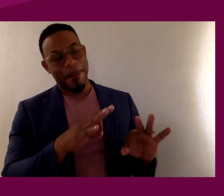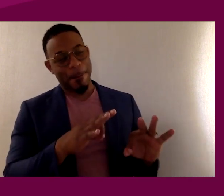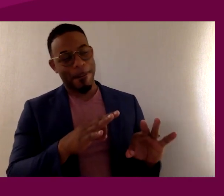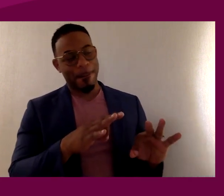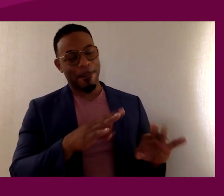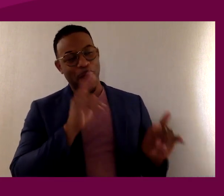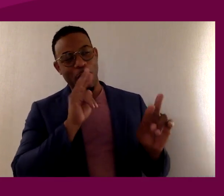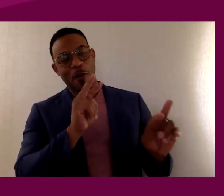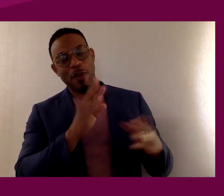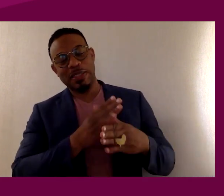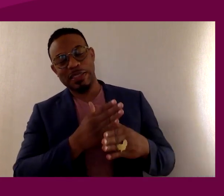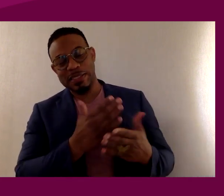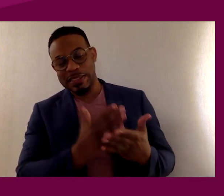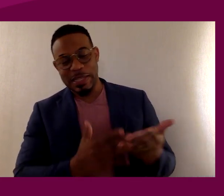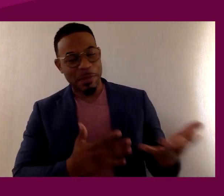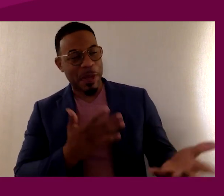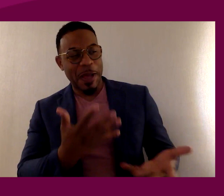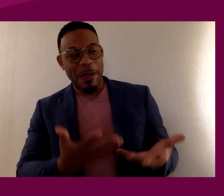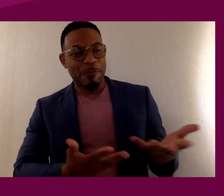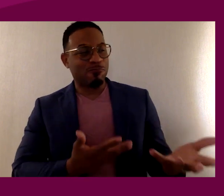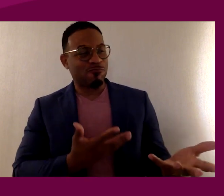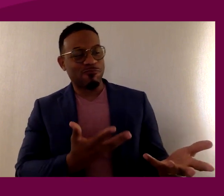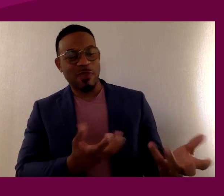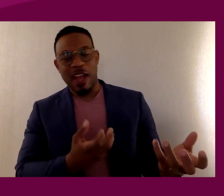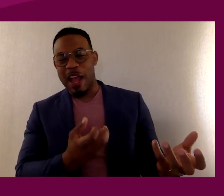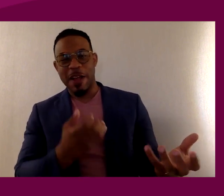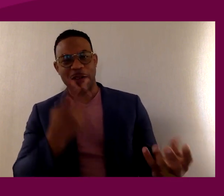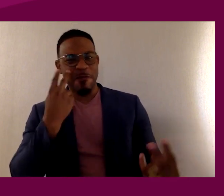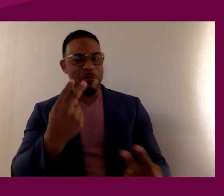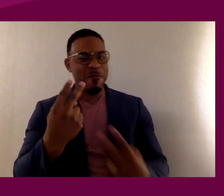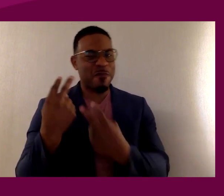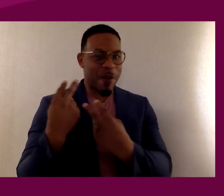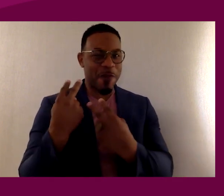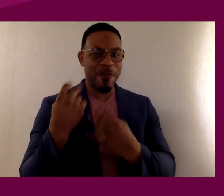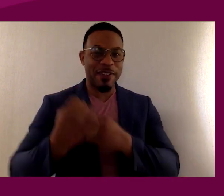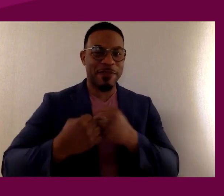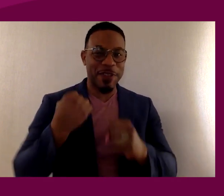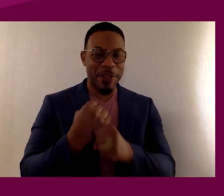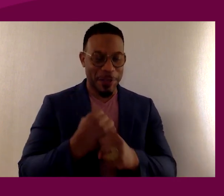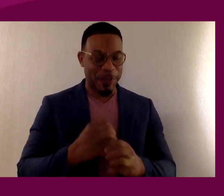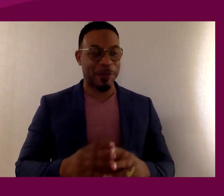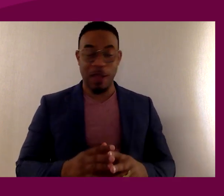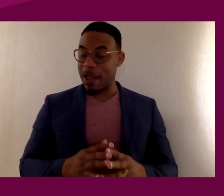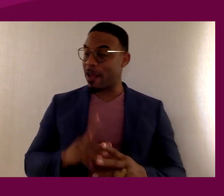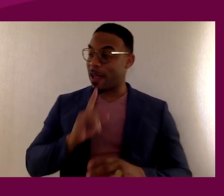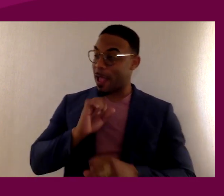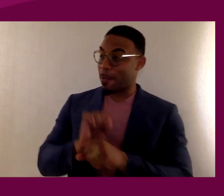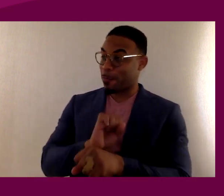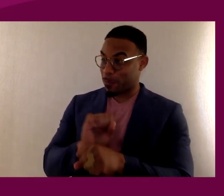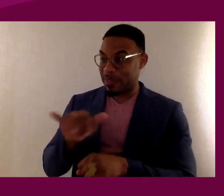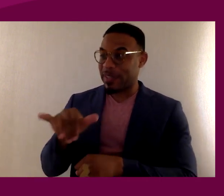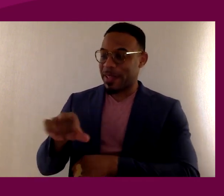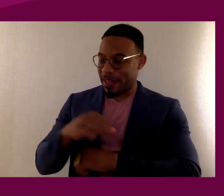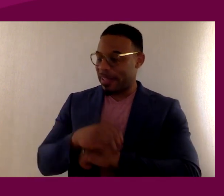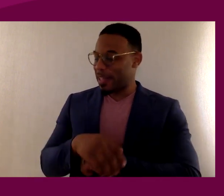Bruce Curtis: I'm doing fine. I'm looking forward to sharing some memories of the years here. Ashley Inkumsah: